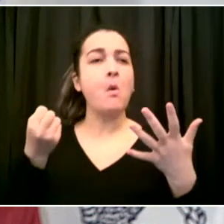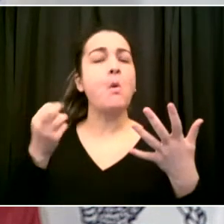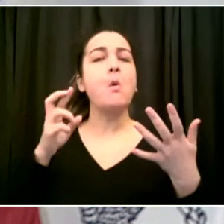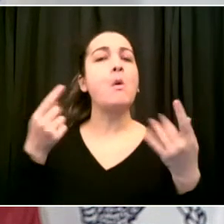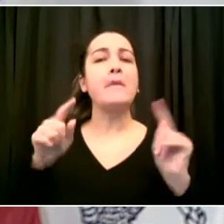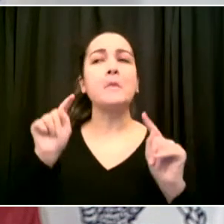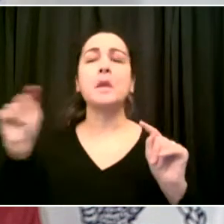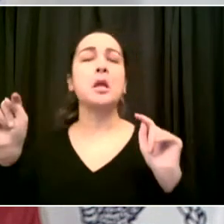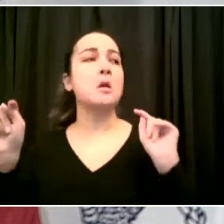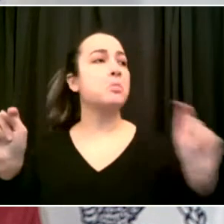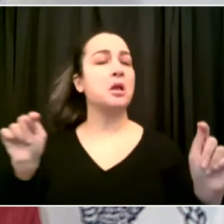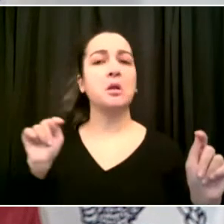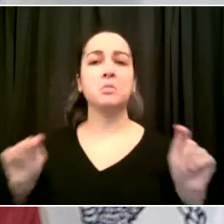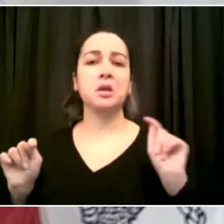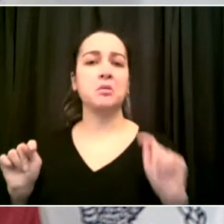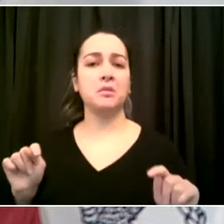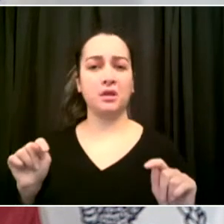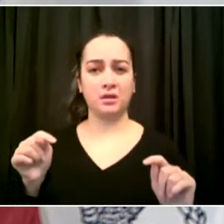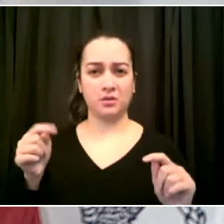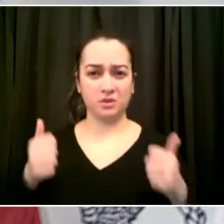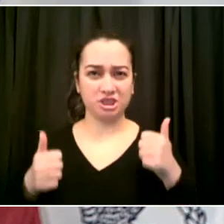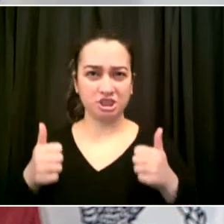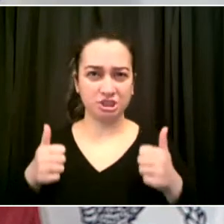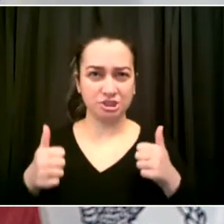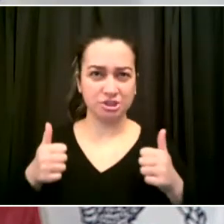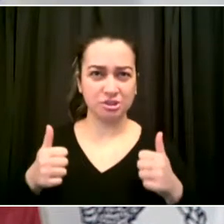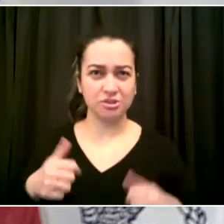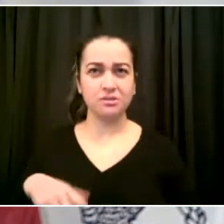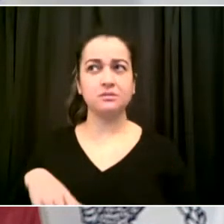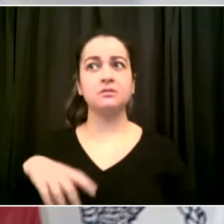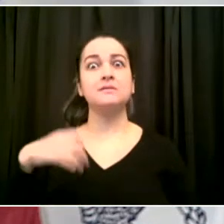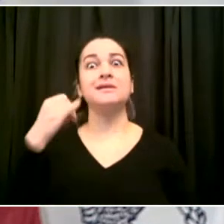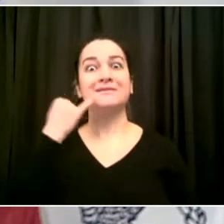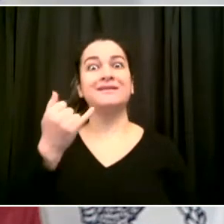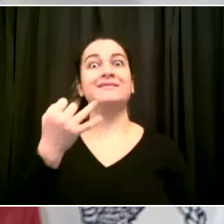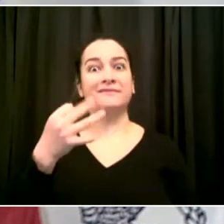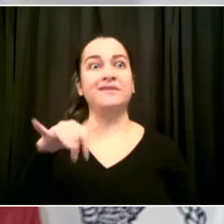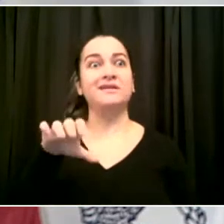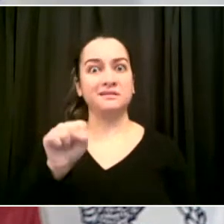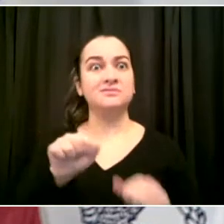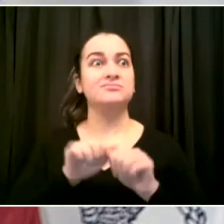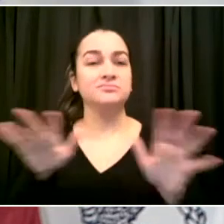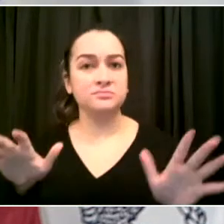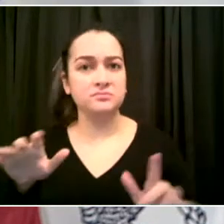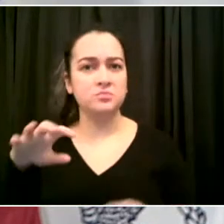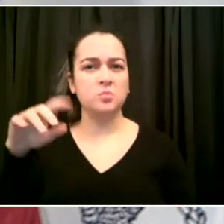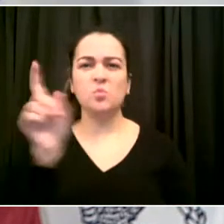, WHERE WE SEEING CLUSTERS THROUGHOUT THE CITY AND IS THERE ANY